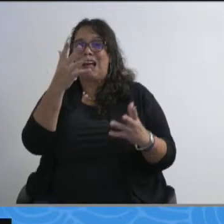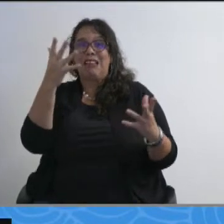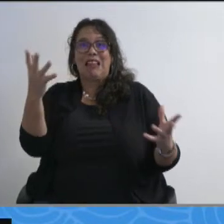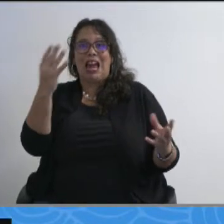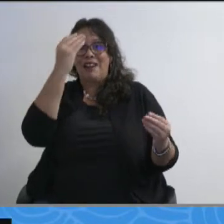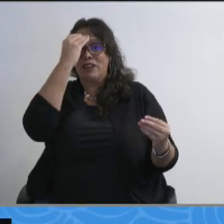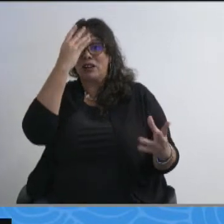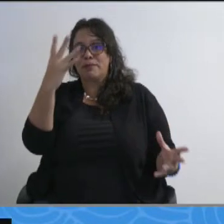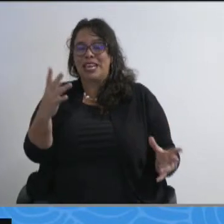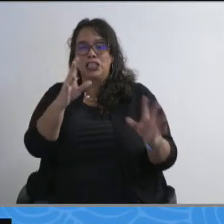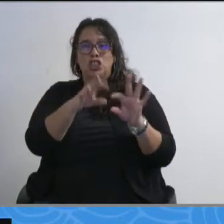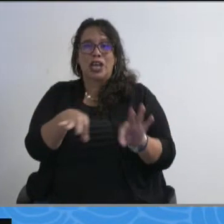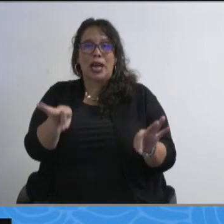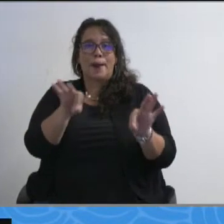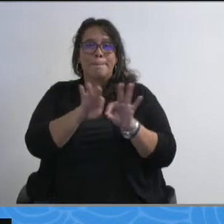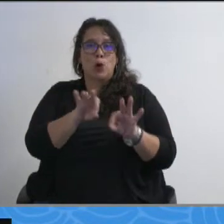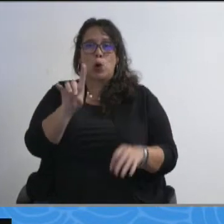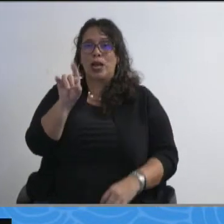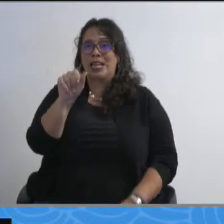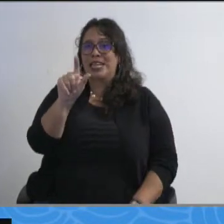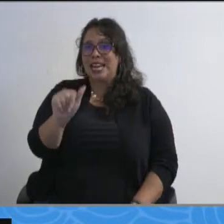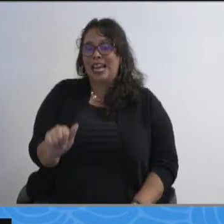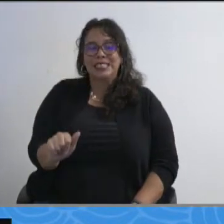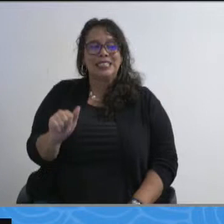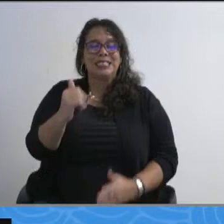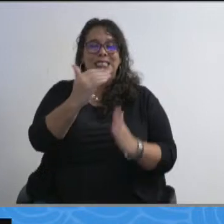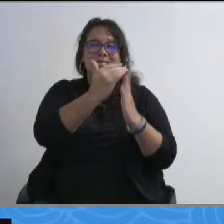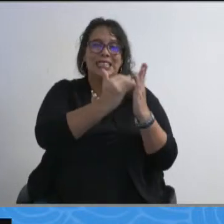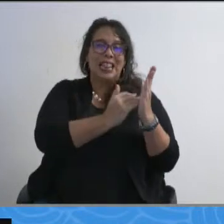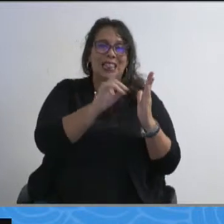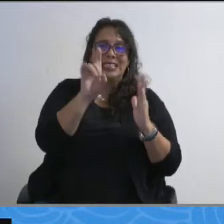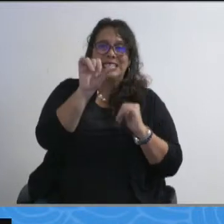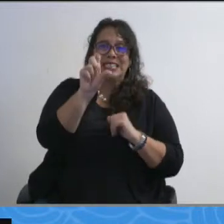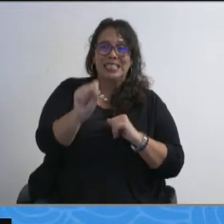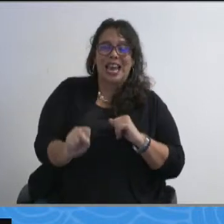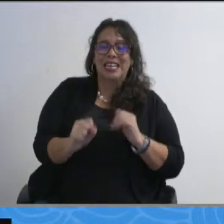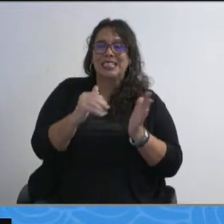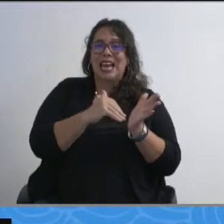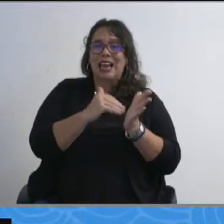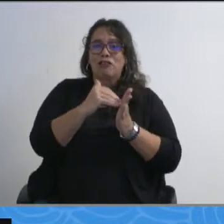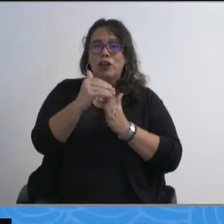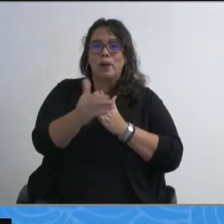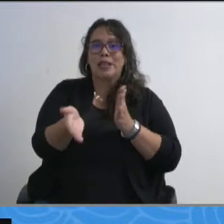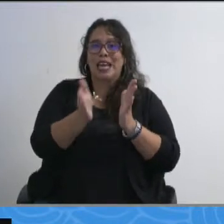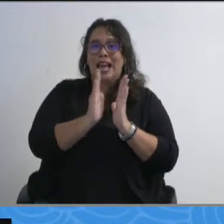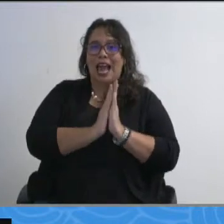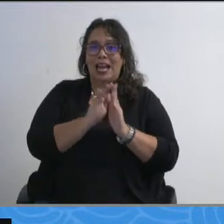and a lot of important information. So, there's a list of dates, and there's also some frequently asked questions that you'll see.